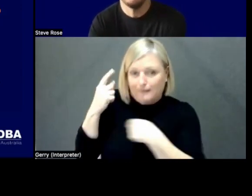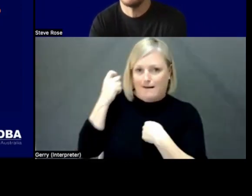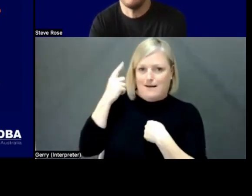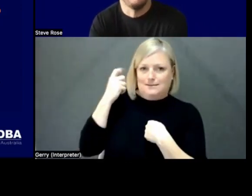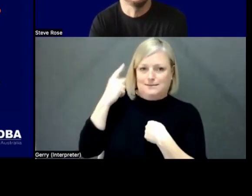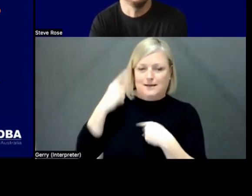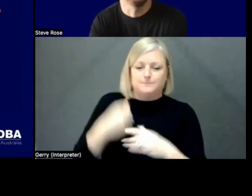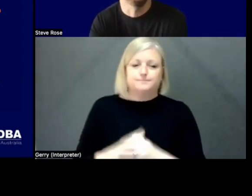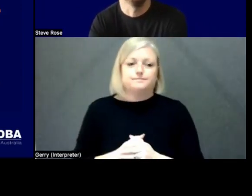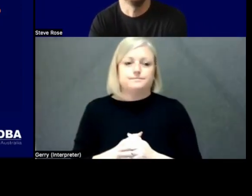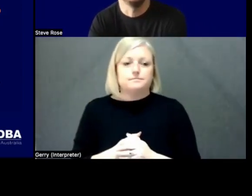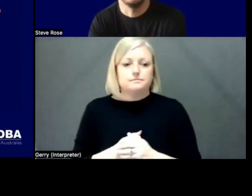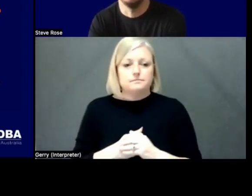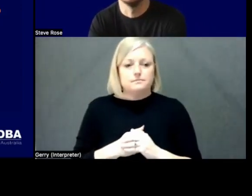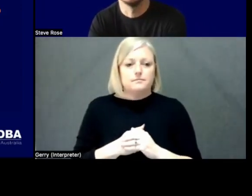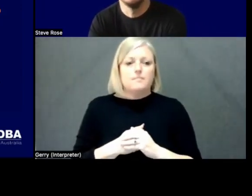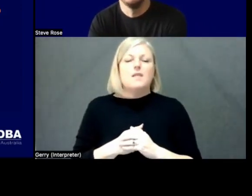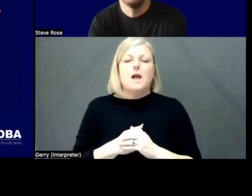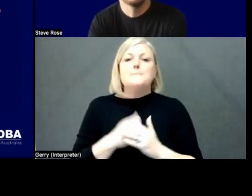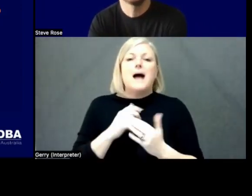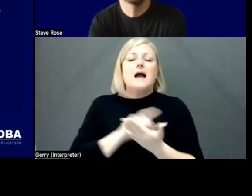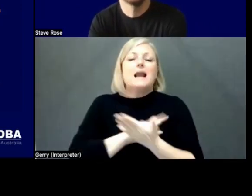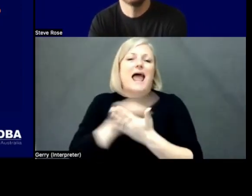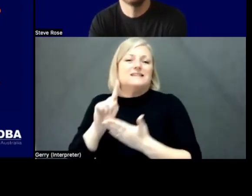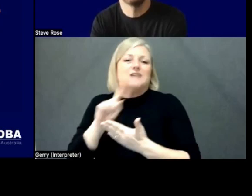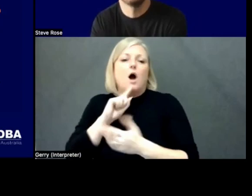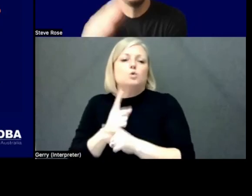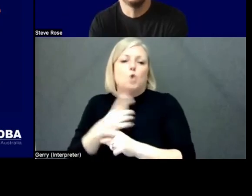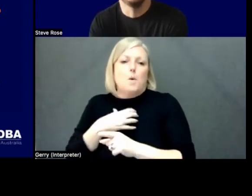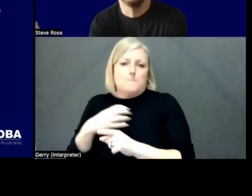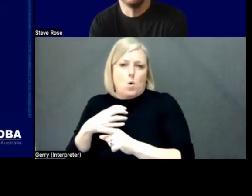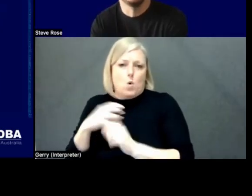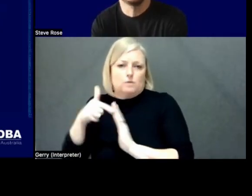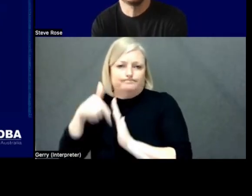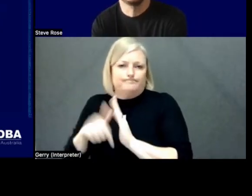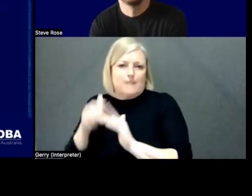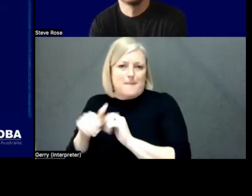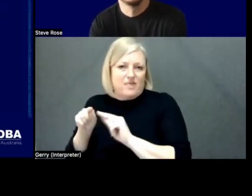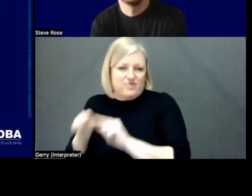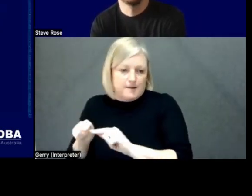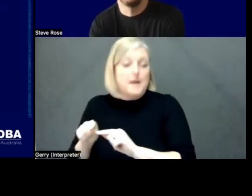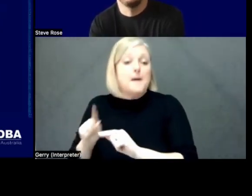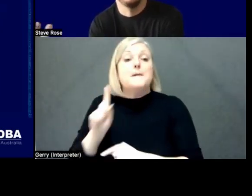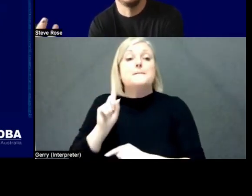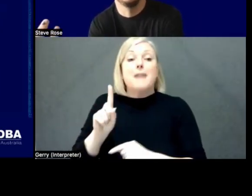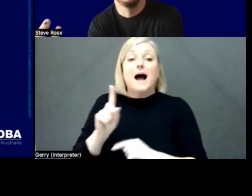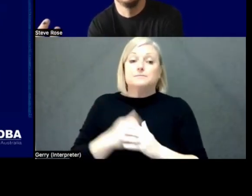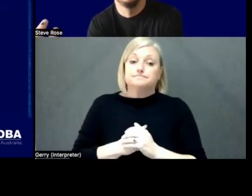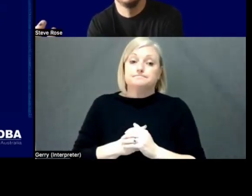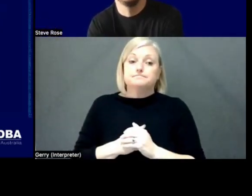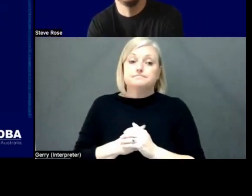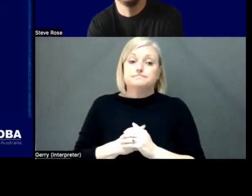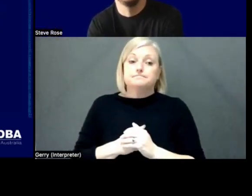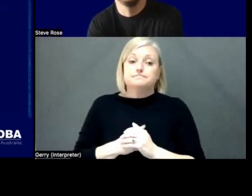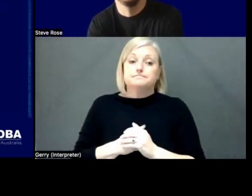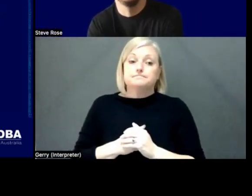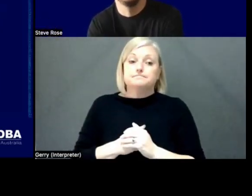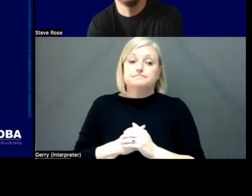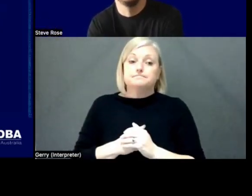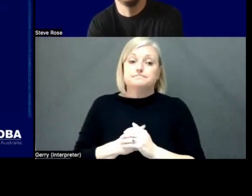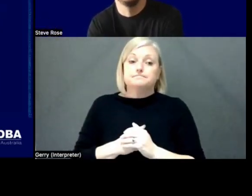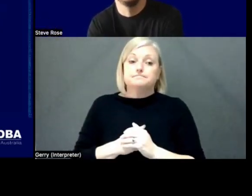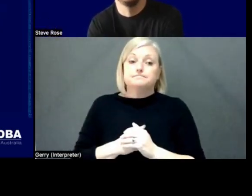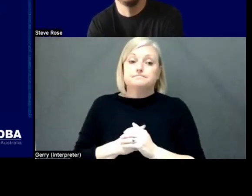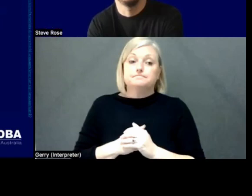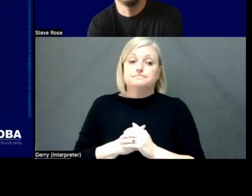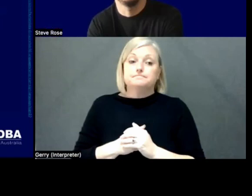I'll come back to that towards the end. But I want to think about what is it that makes something a sign? And not a gesture?